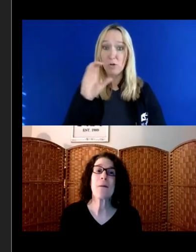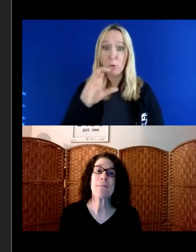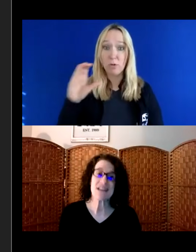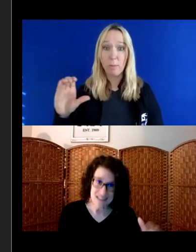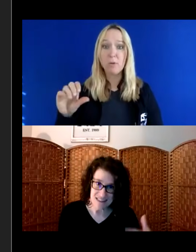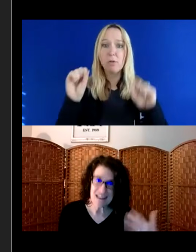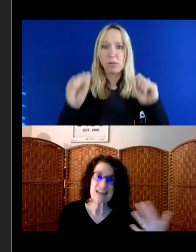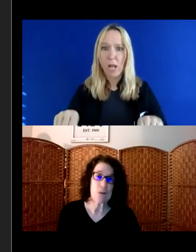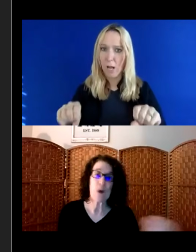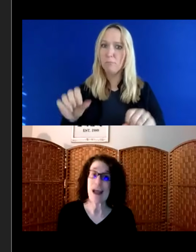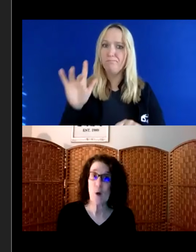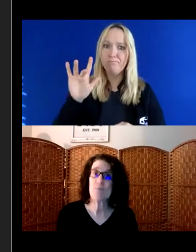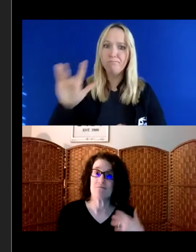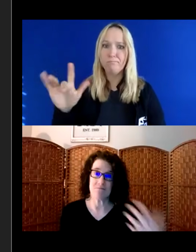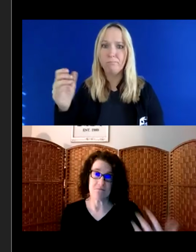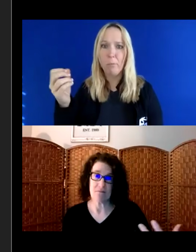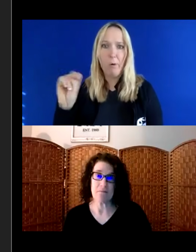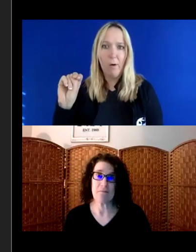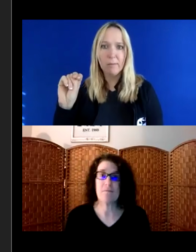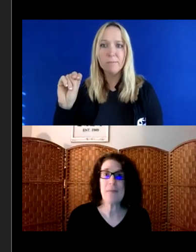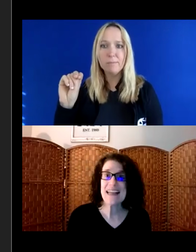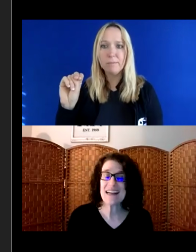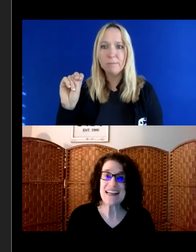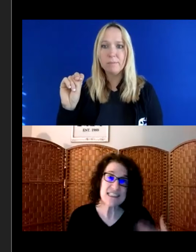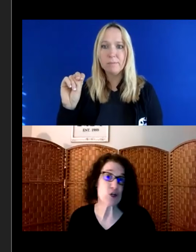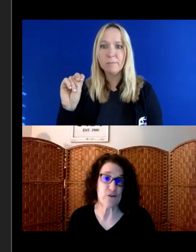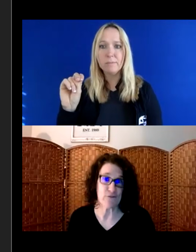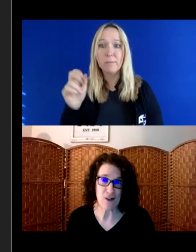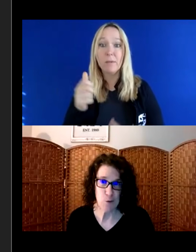because it will help make it easier to follow me.